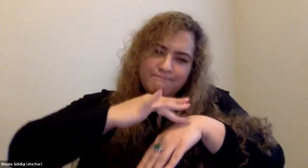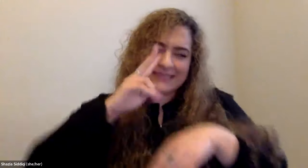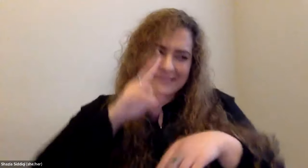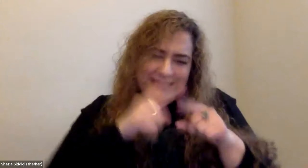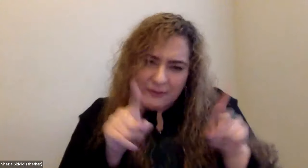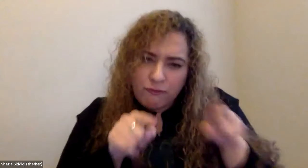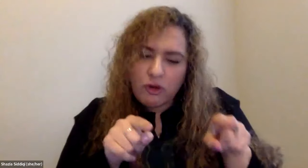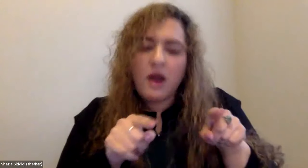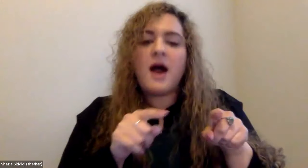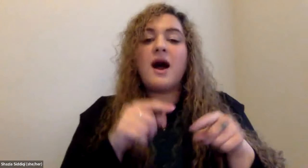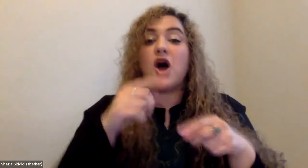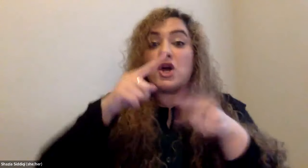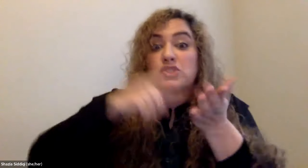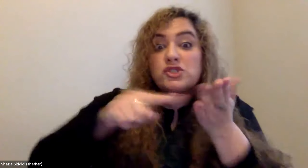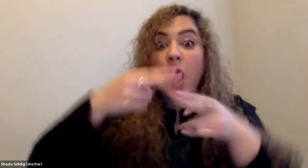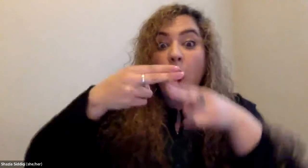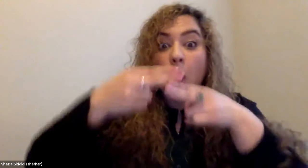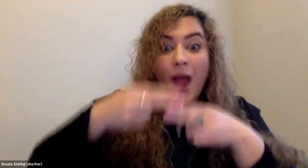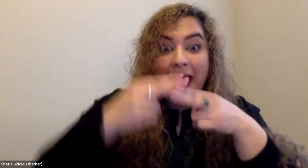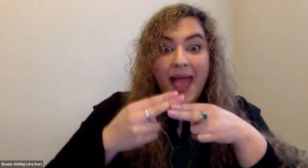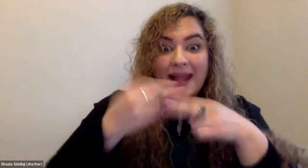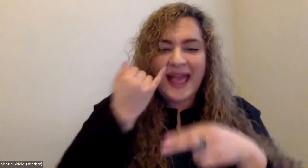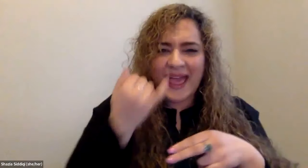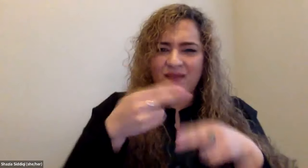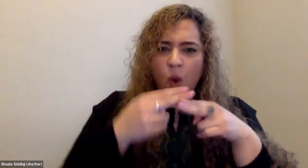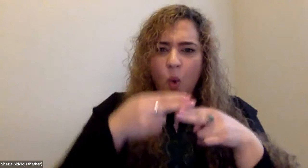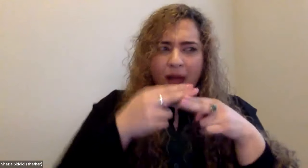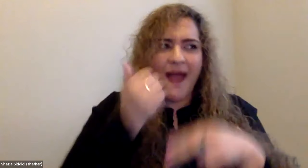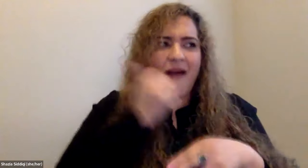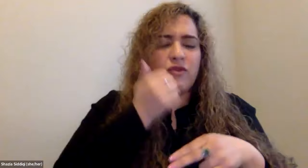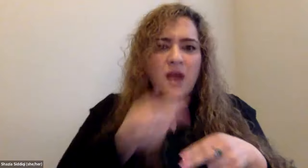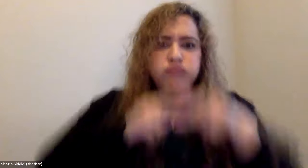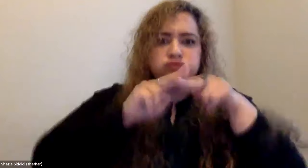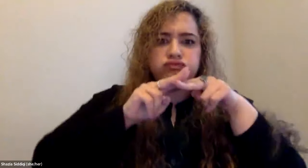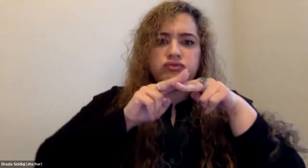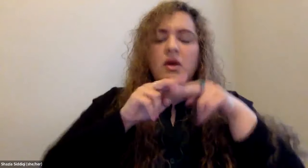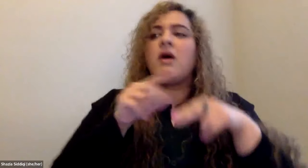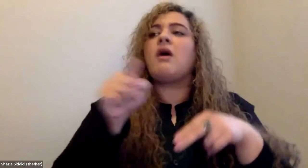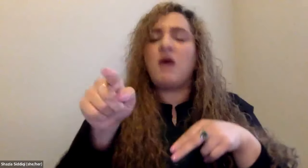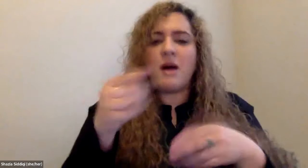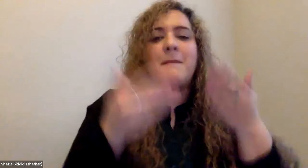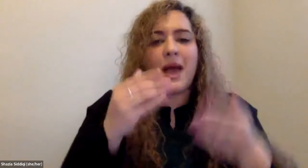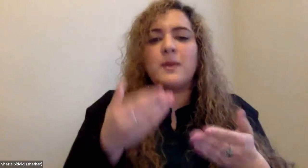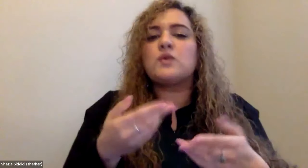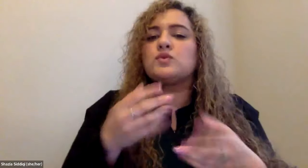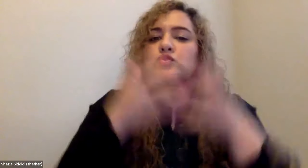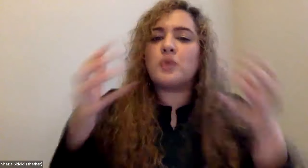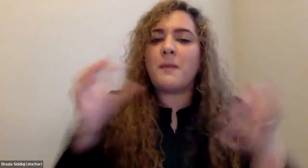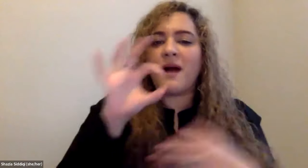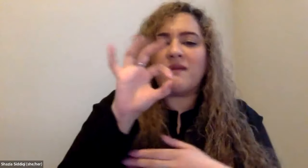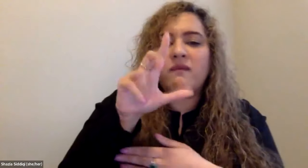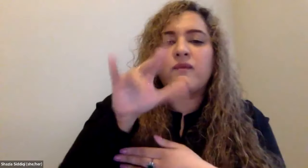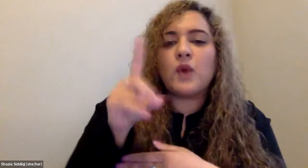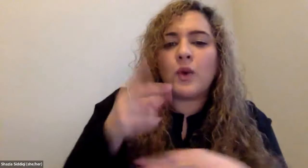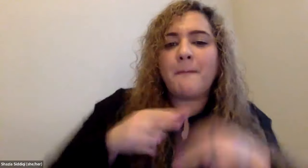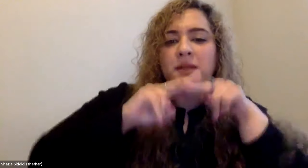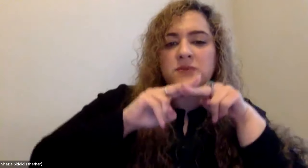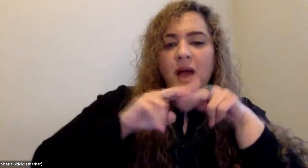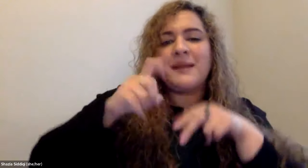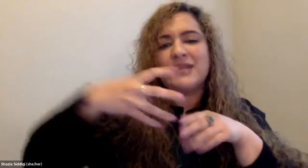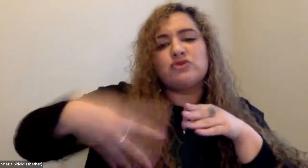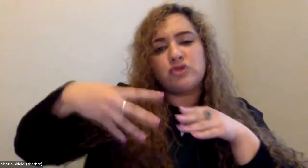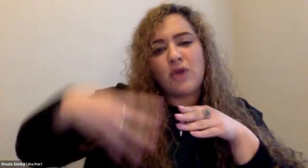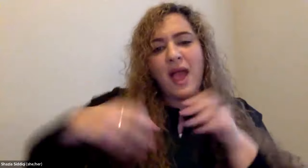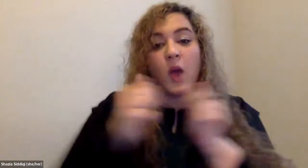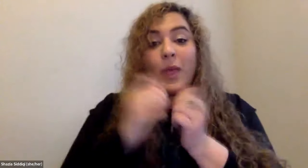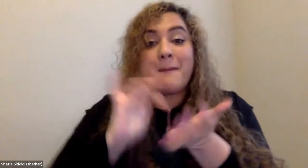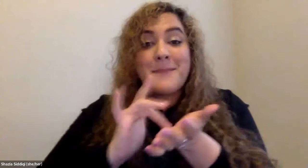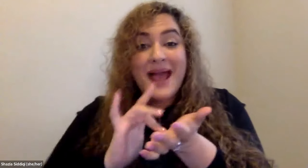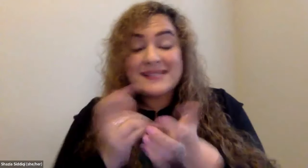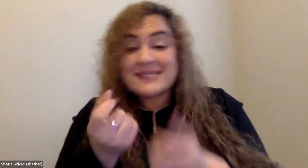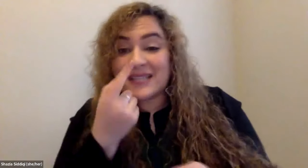Cristine Saunders: And so they would press on his feet and his ankles to see if he had extra fluid there and they would check his weight if his weight went up every day, they would know that he had maybe too much fluid.